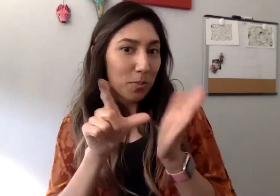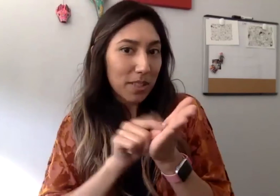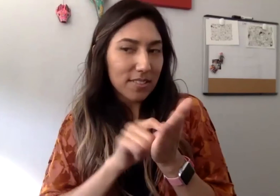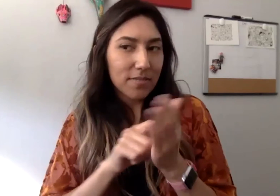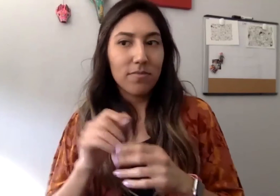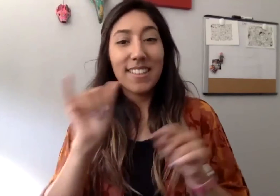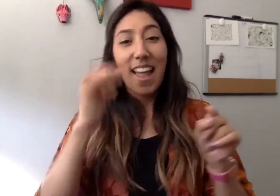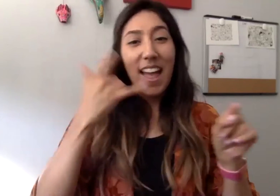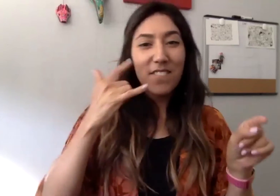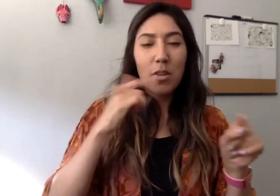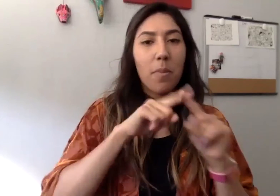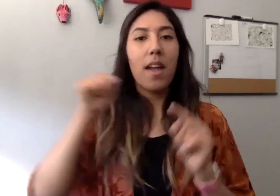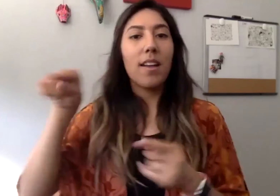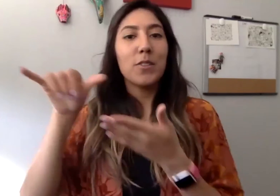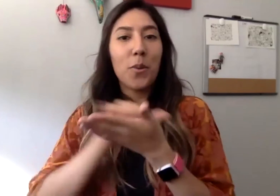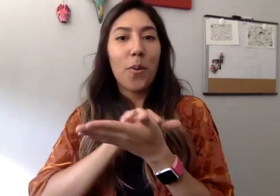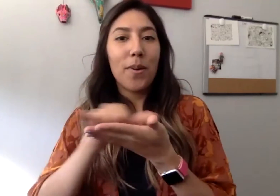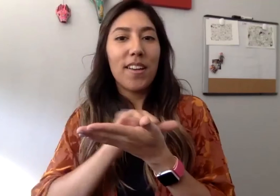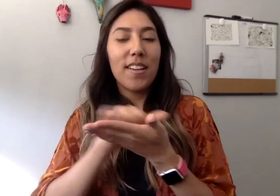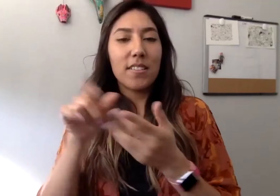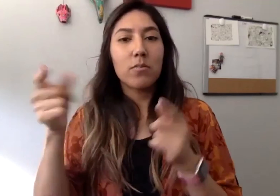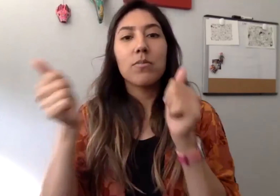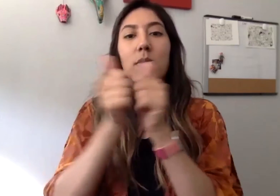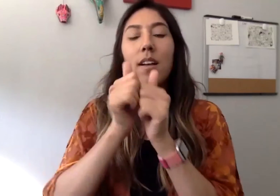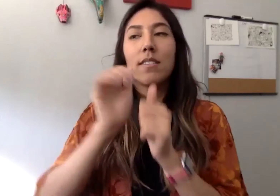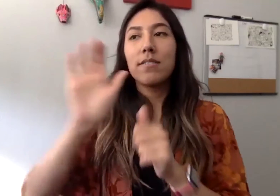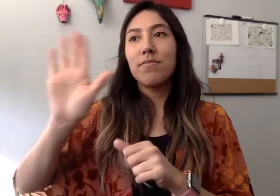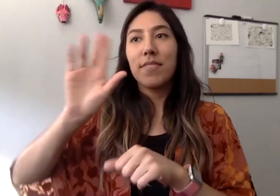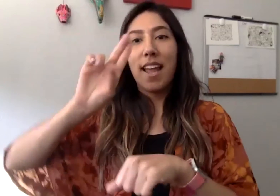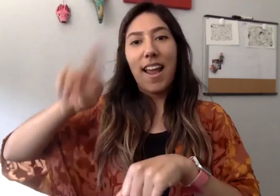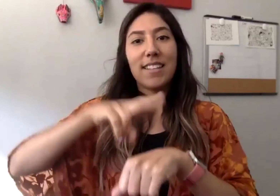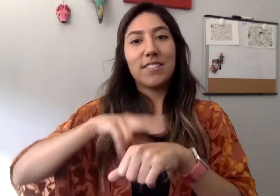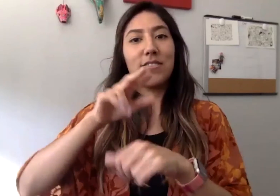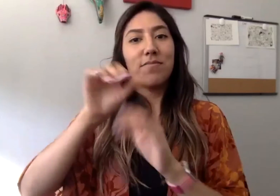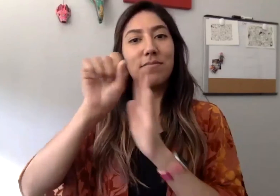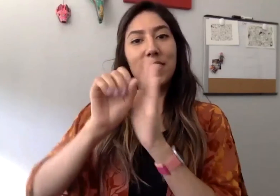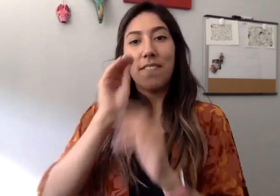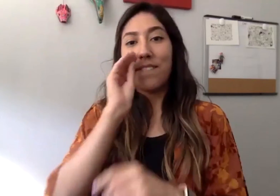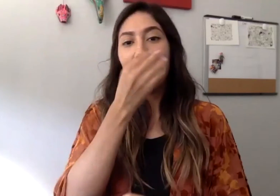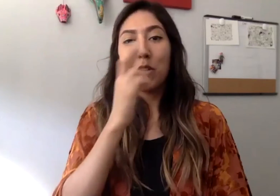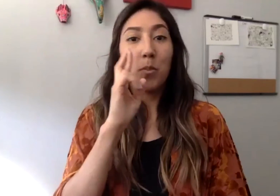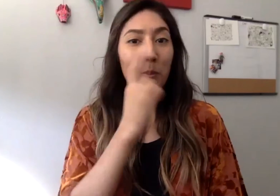such as the rose which is the state flower of New York.